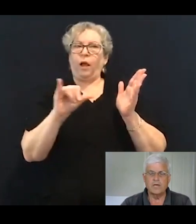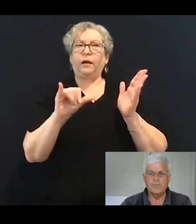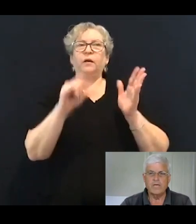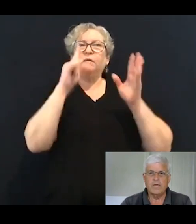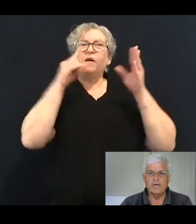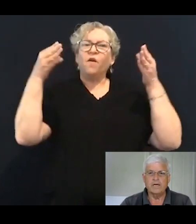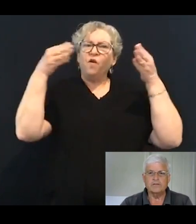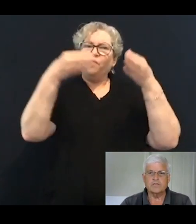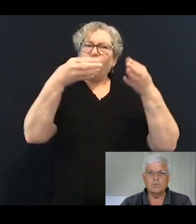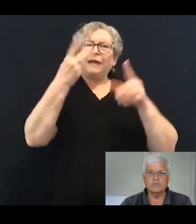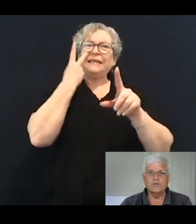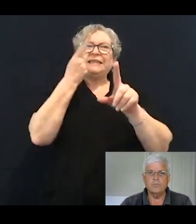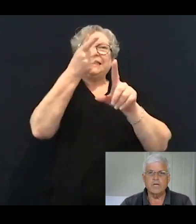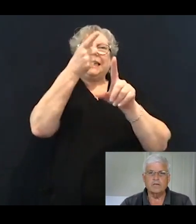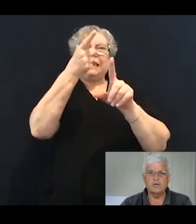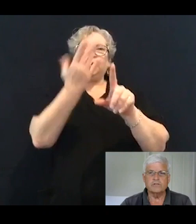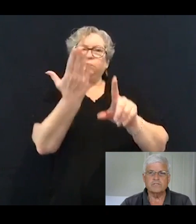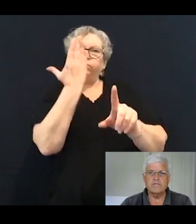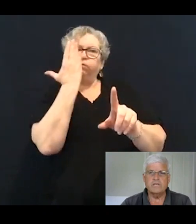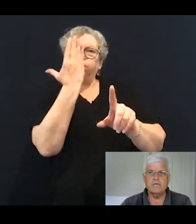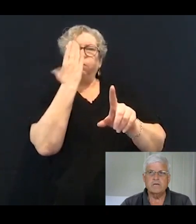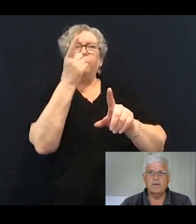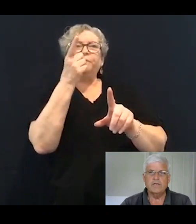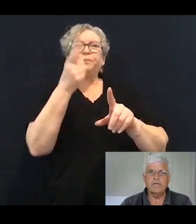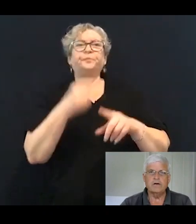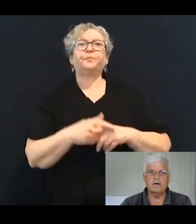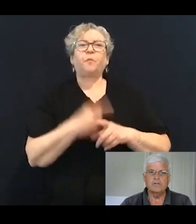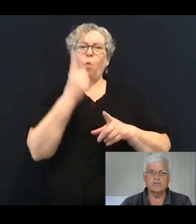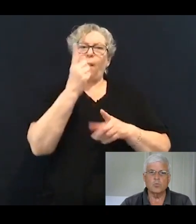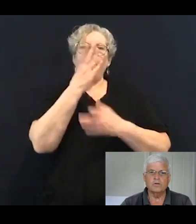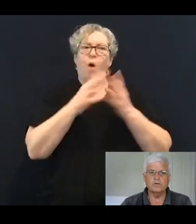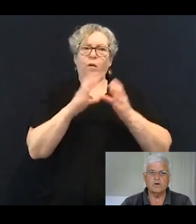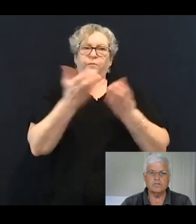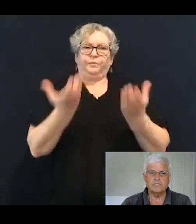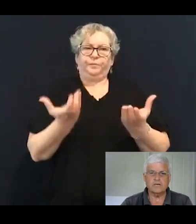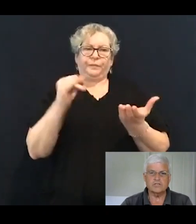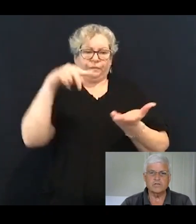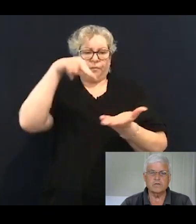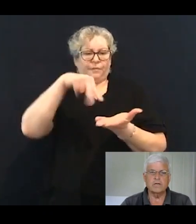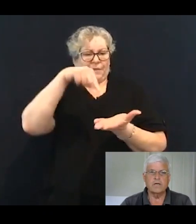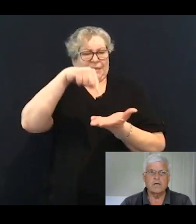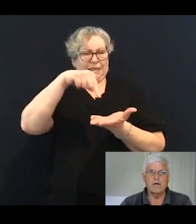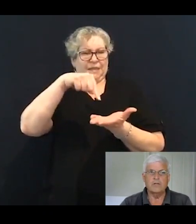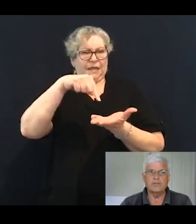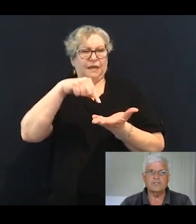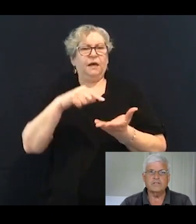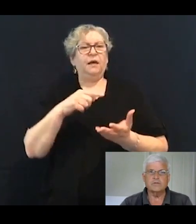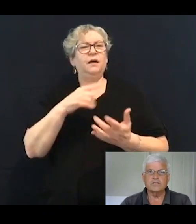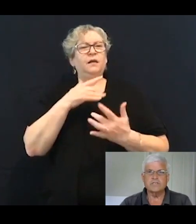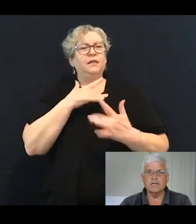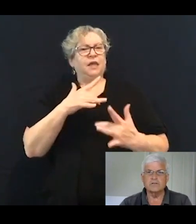And you can see here in this one cross-section, the sensory cells themselves are just